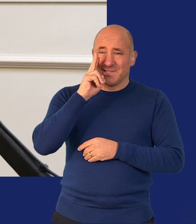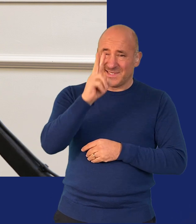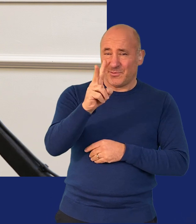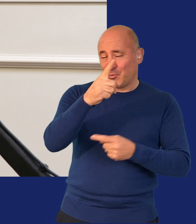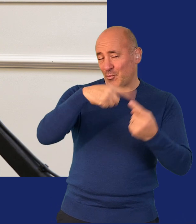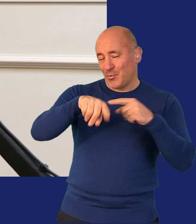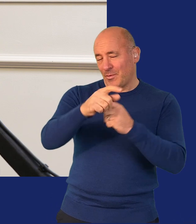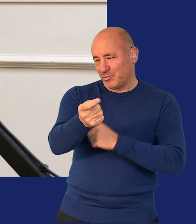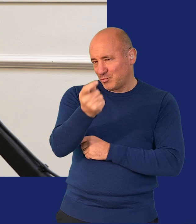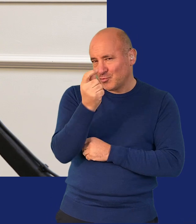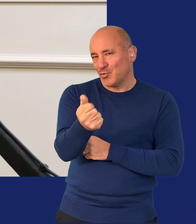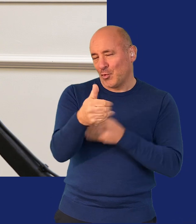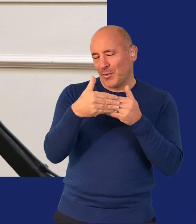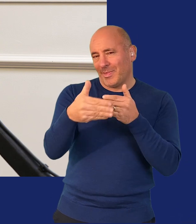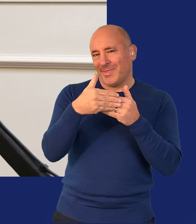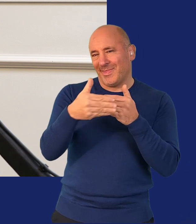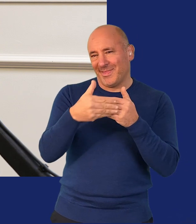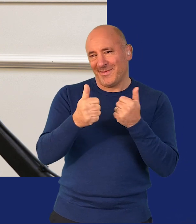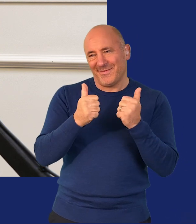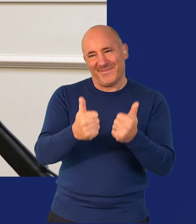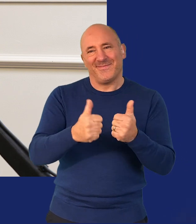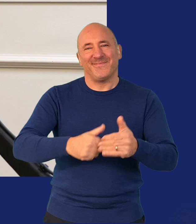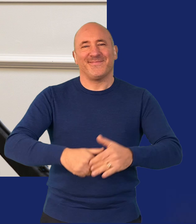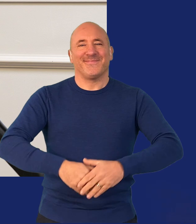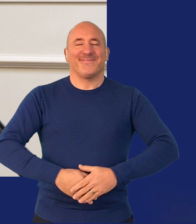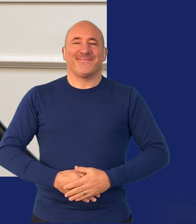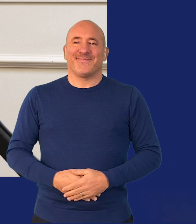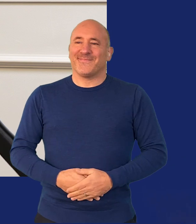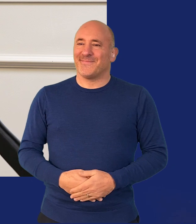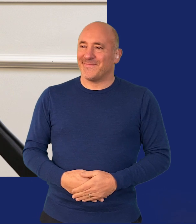shall see you all very soon.